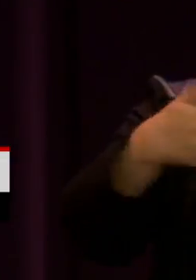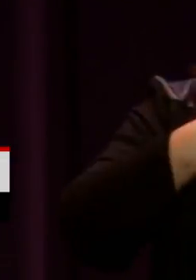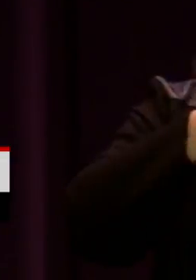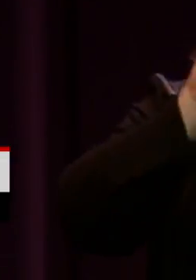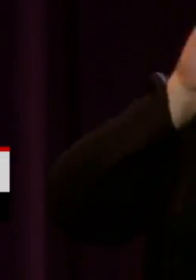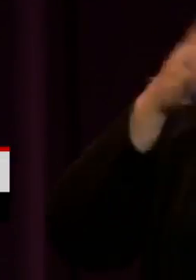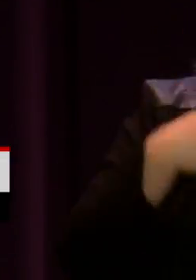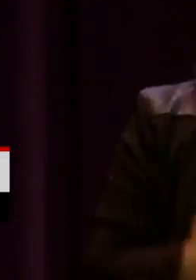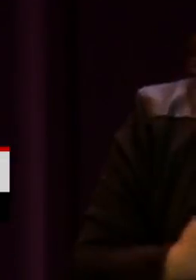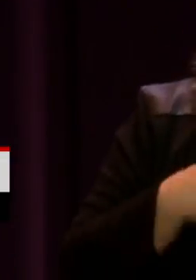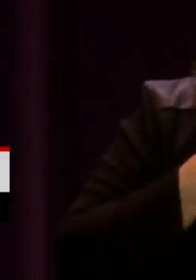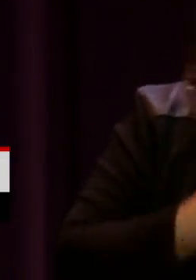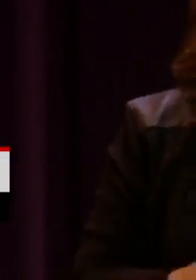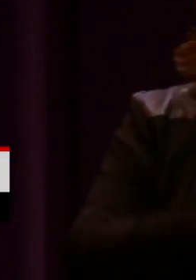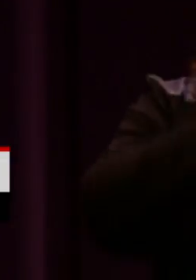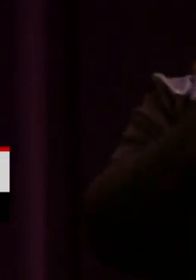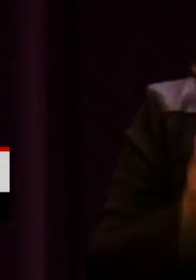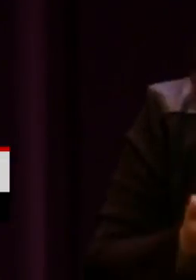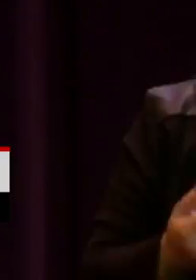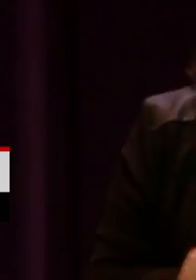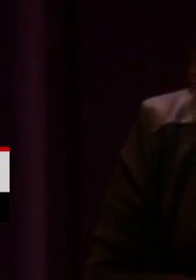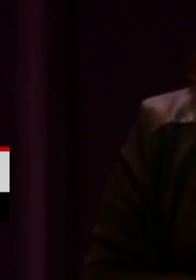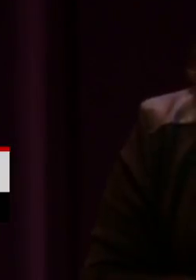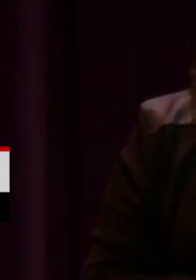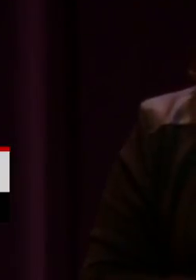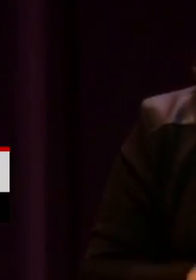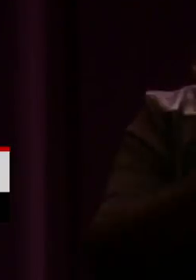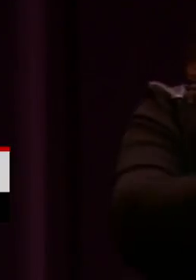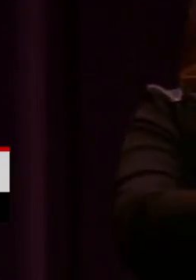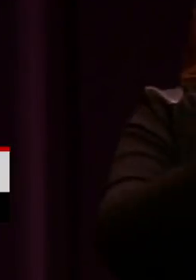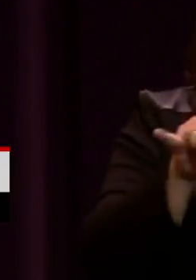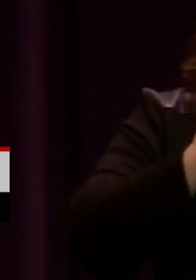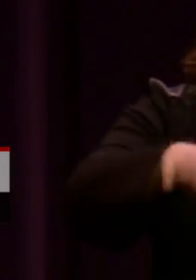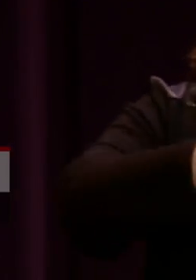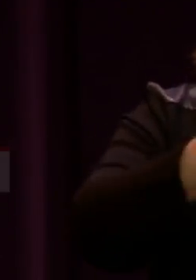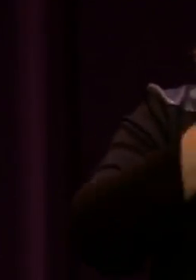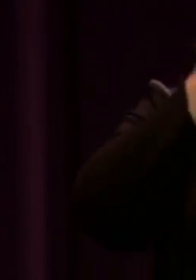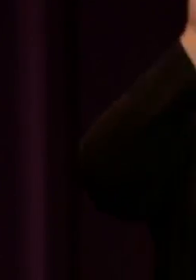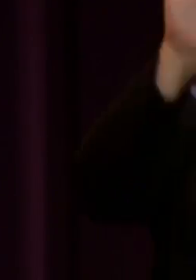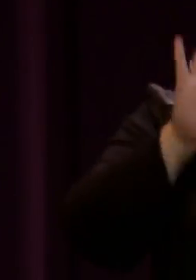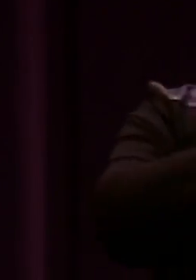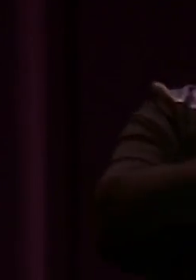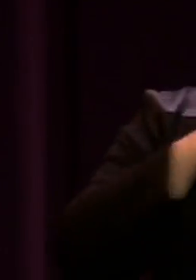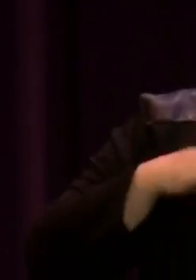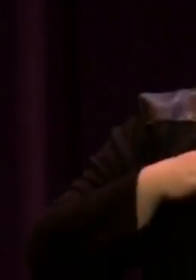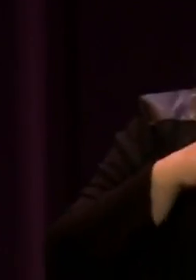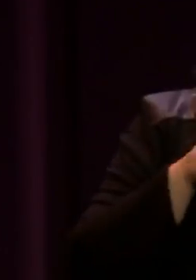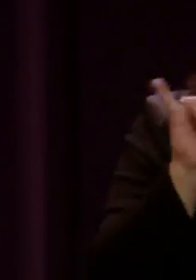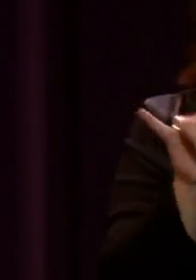AND LIKE ALL EXCELLENT STAFF AS YOU KNOW THE INTERNS, YOU DO